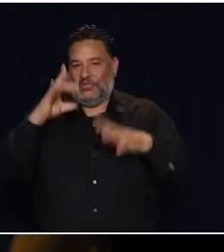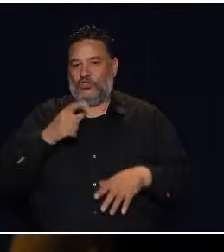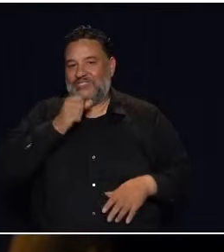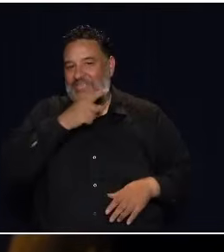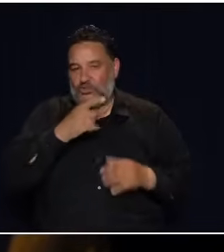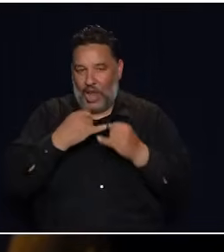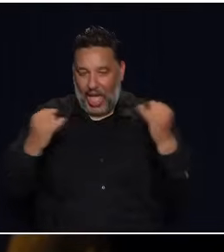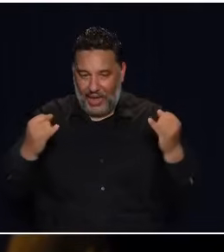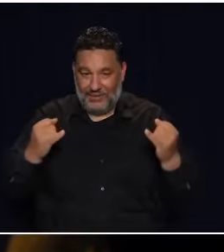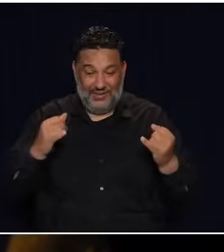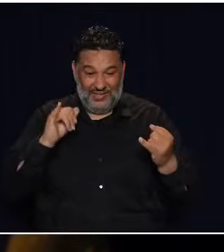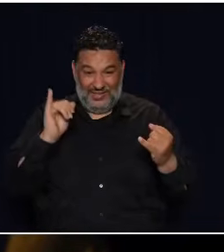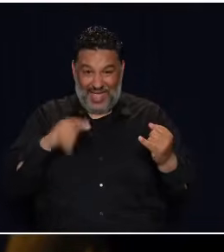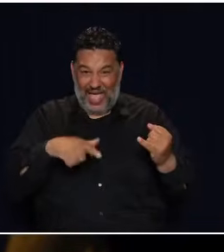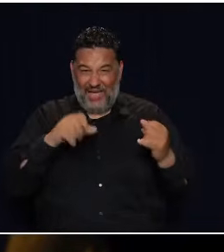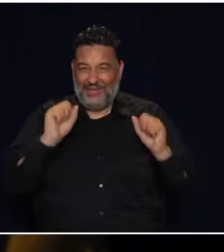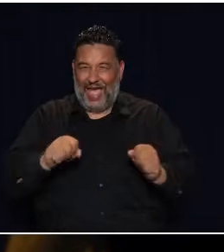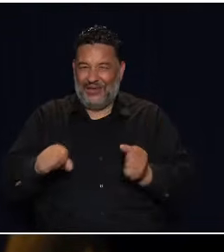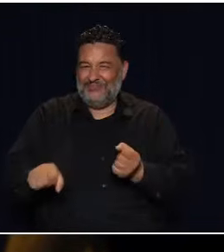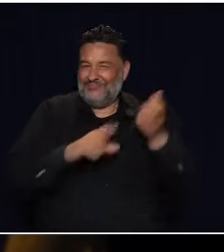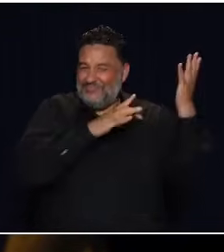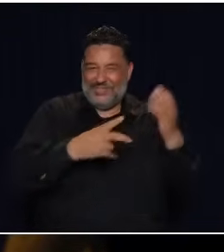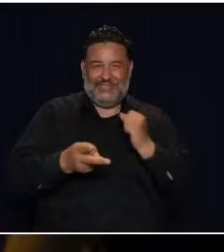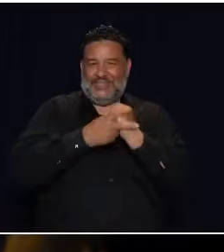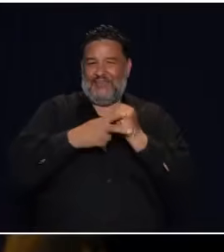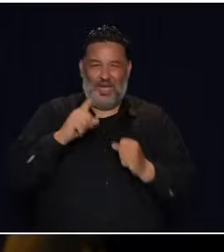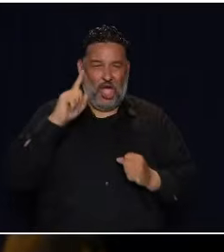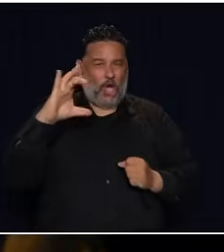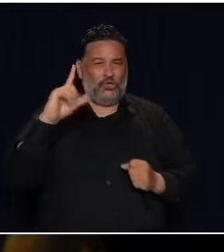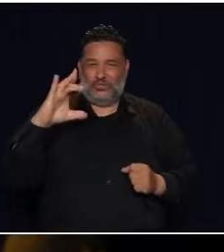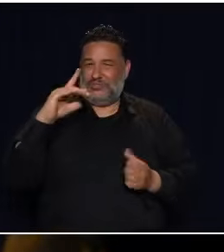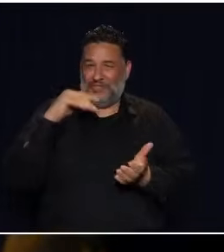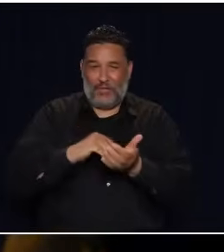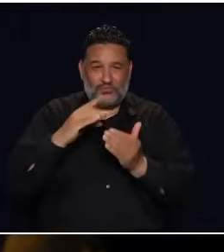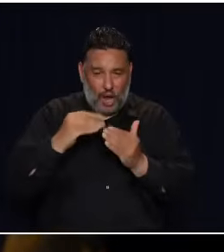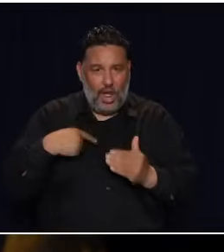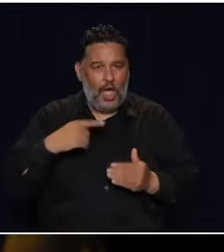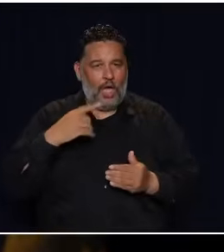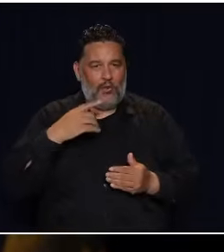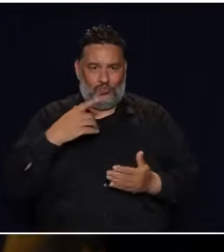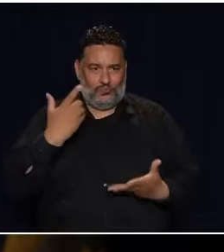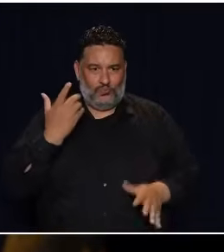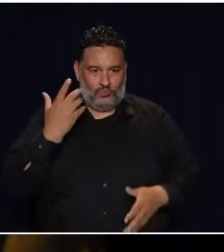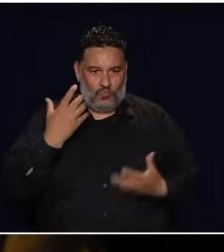ONE THING THAT WOULD COME DOWN